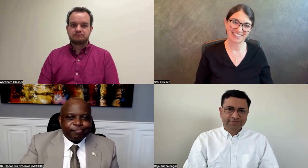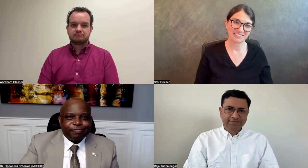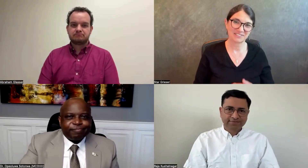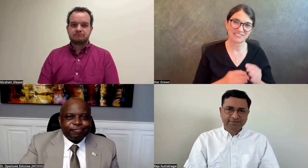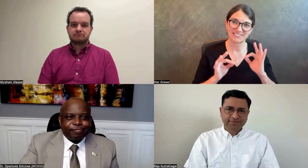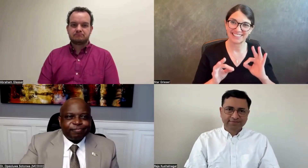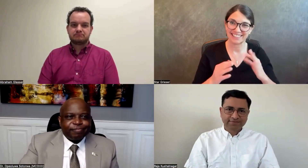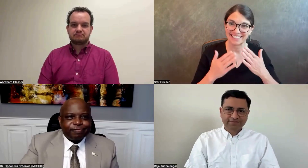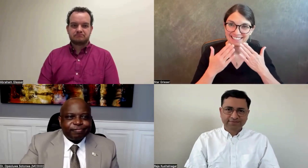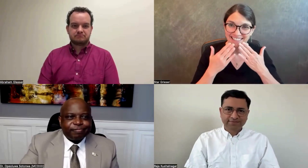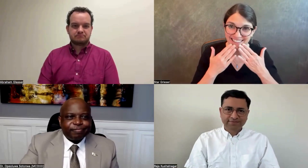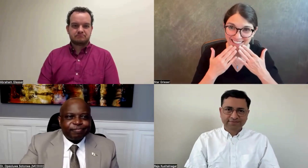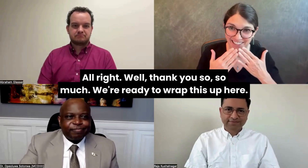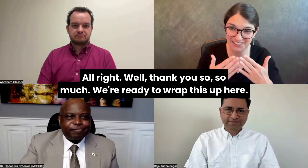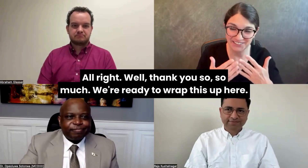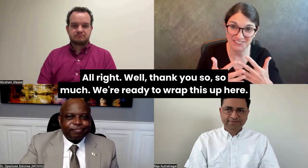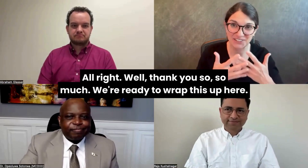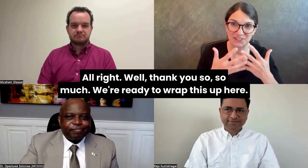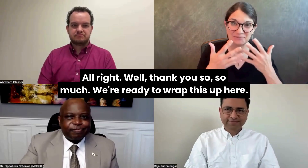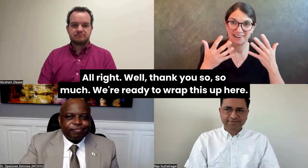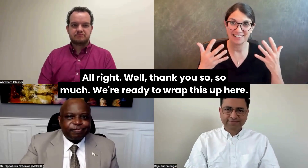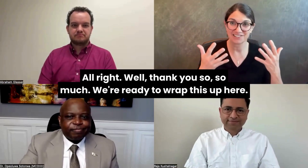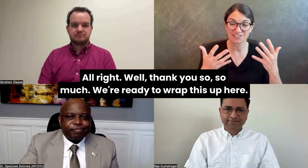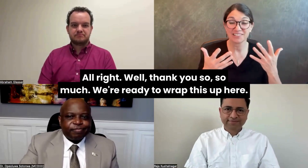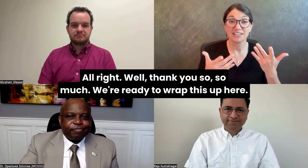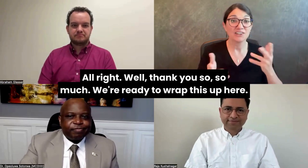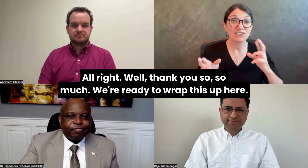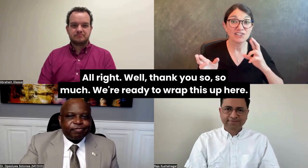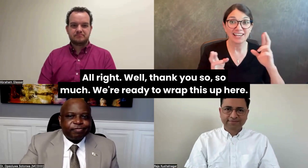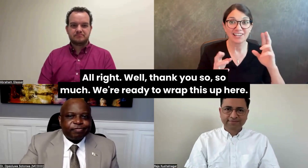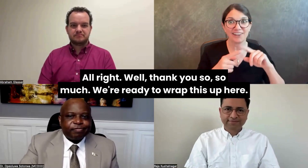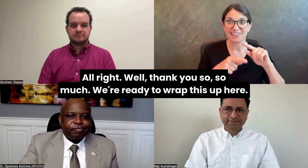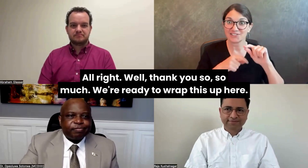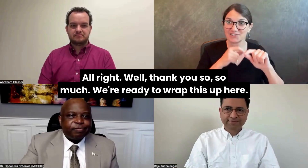All right. Well, thank you so, so much. We're ready to wrap this up here.